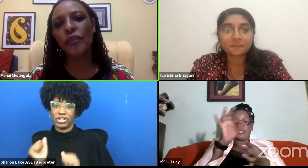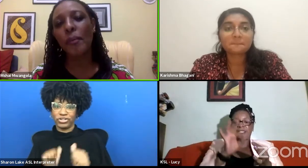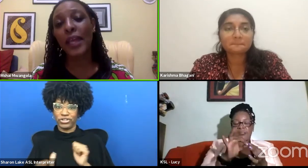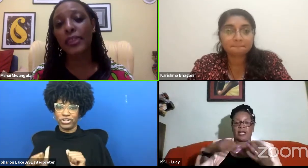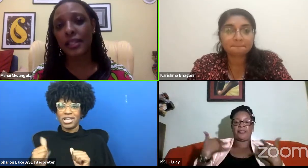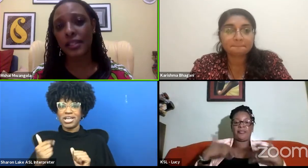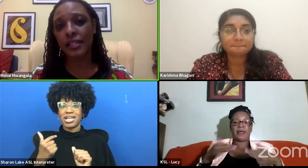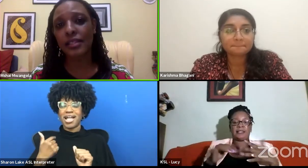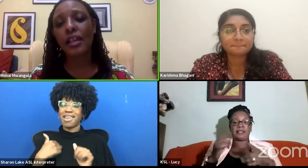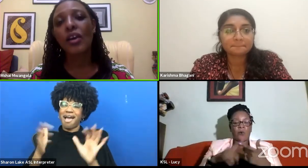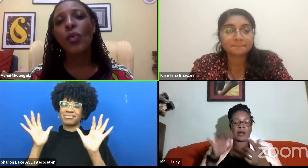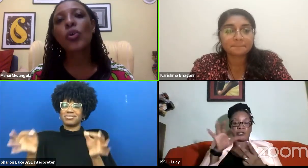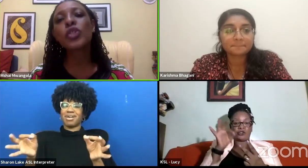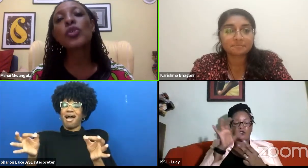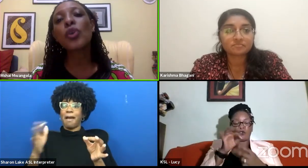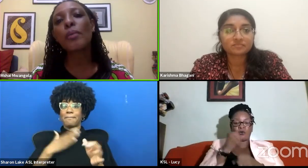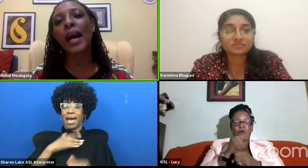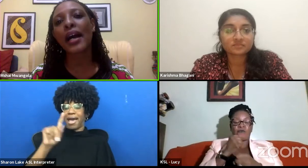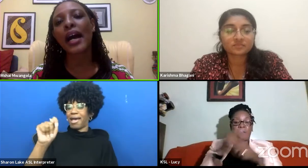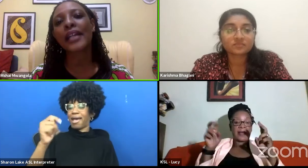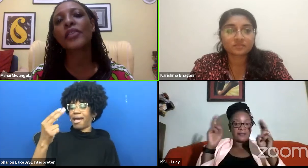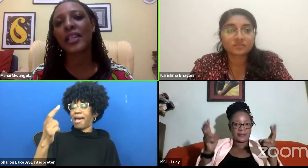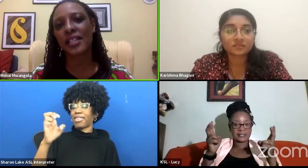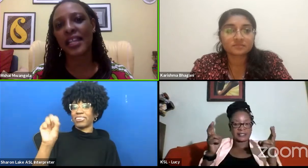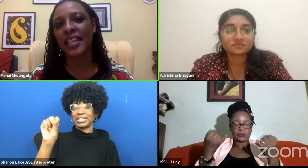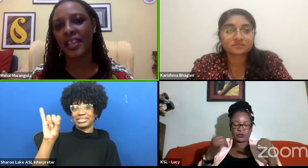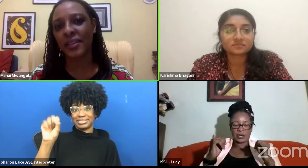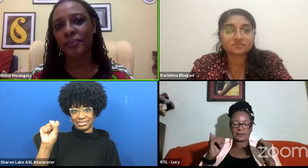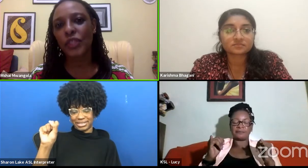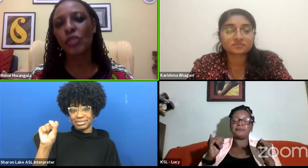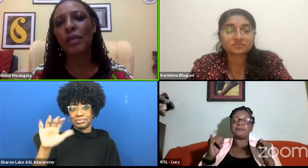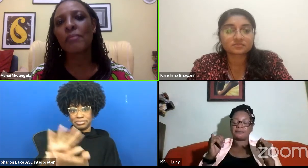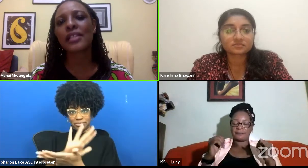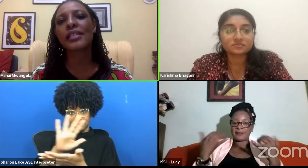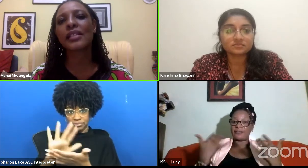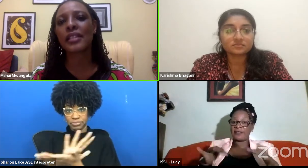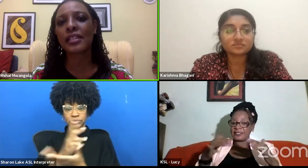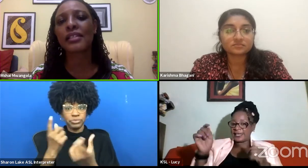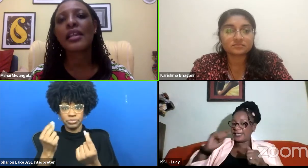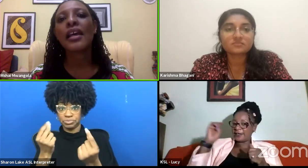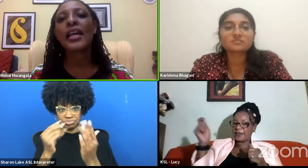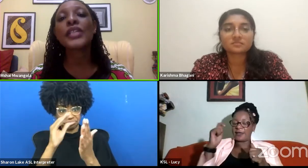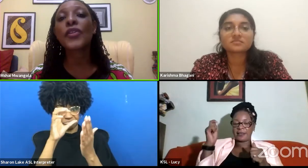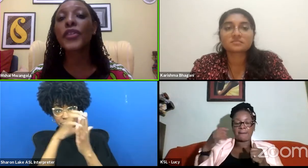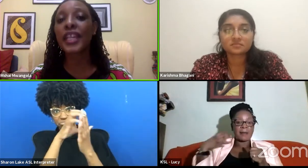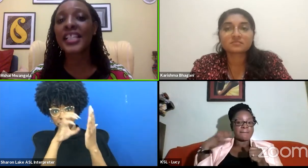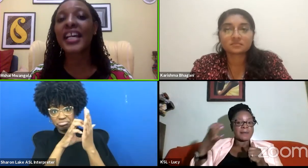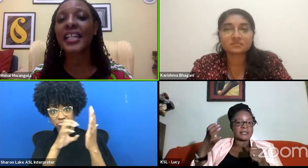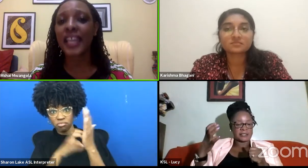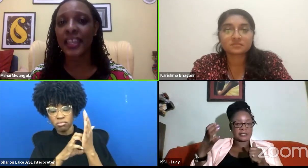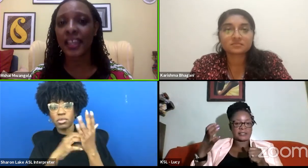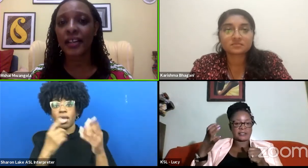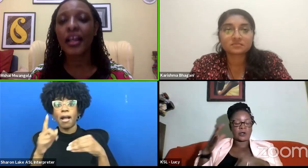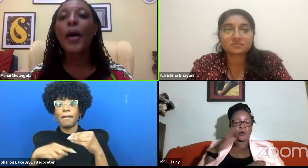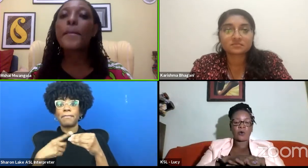for my thesis was to look back at theater in Kenya. So my master's thesis is on theater in Kenya